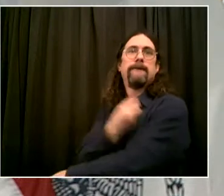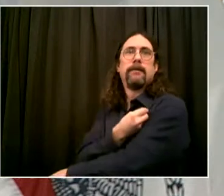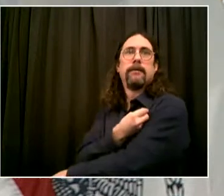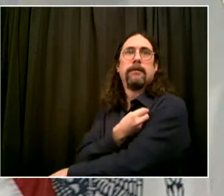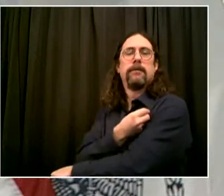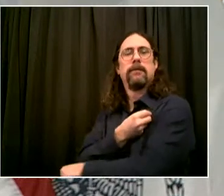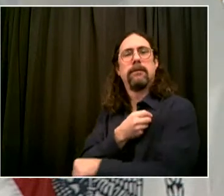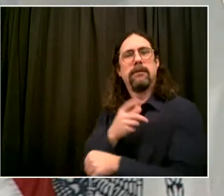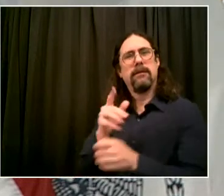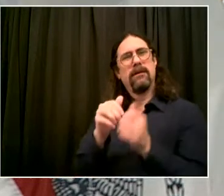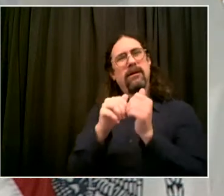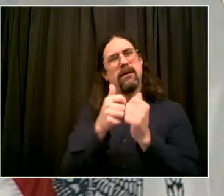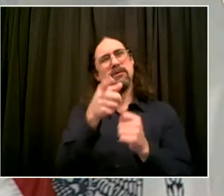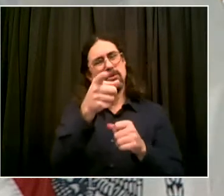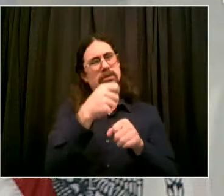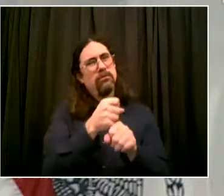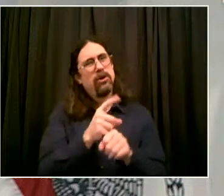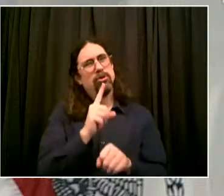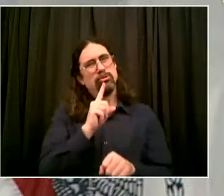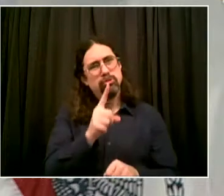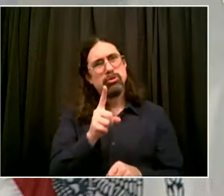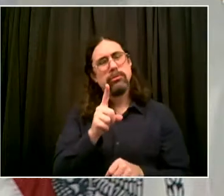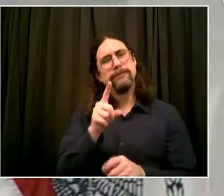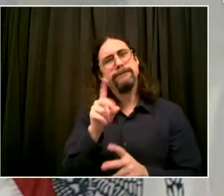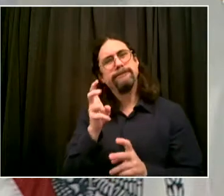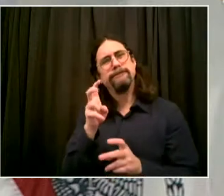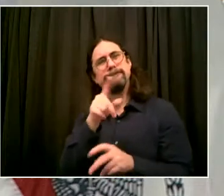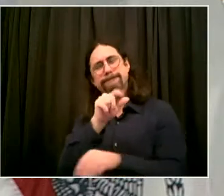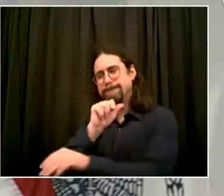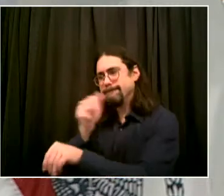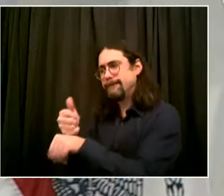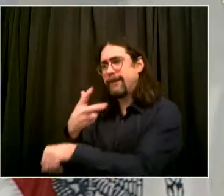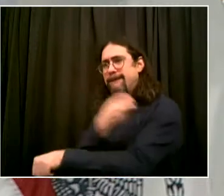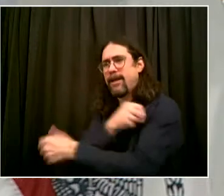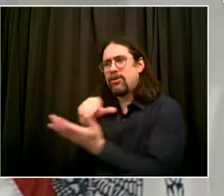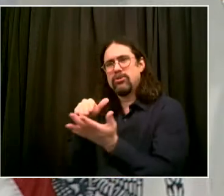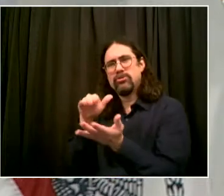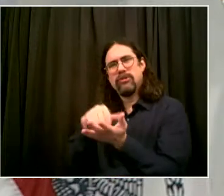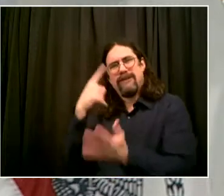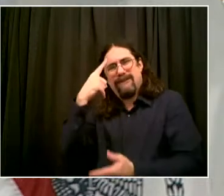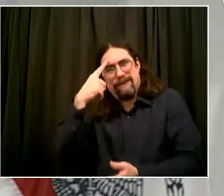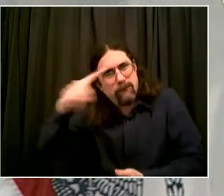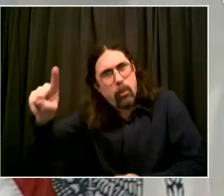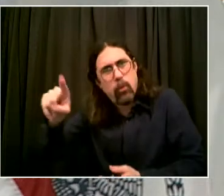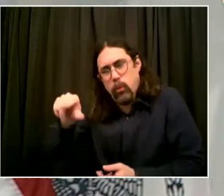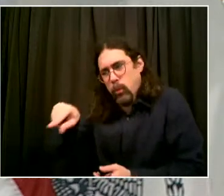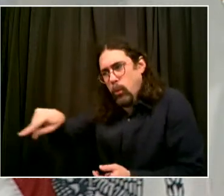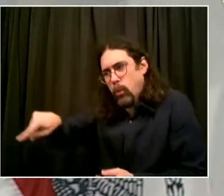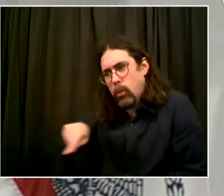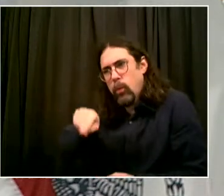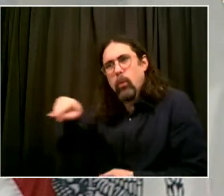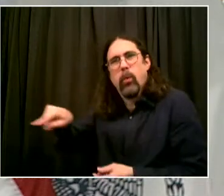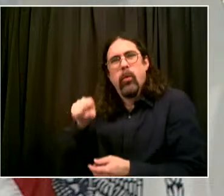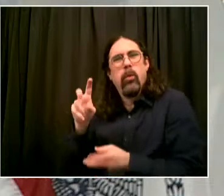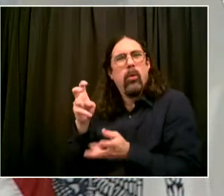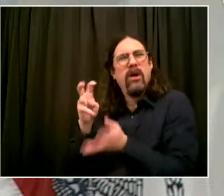OUR VACCINE COMMAND CENTER FROM THE BEGINNING WITH THE LEADERSHIP OF OUR DEPUTY MAYOR HAS BEEN DEVOTED TO